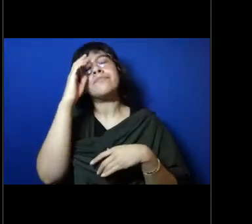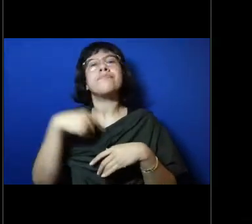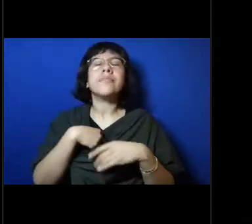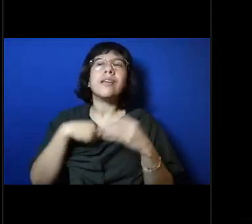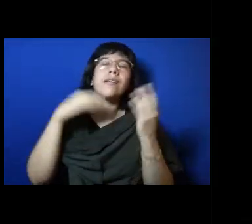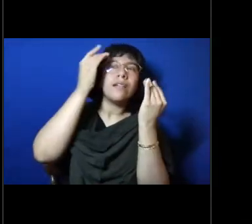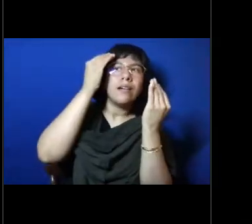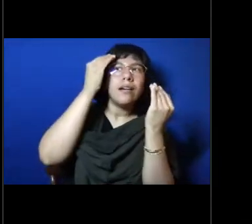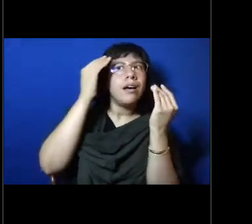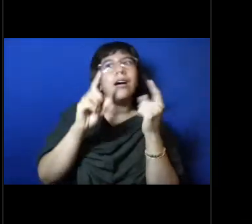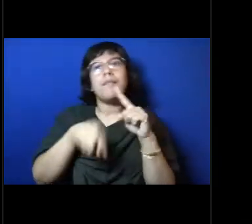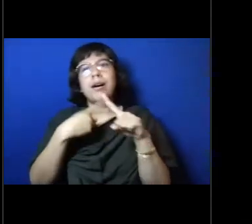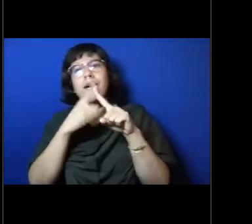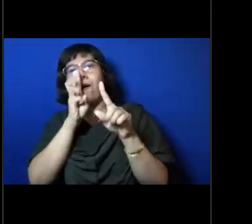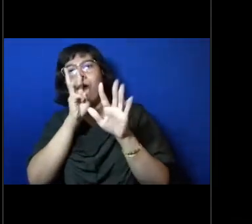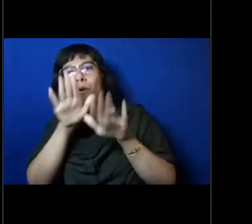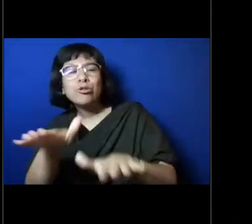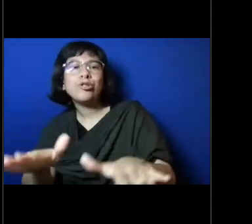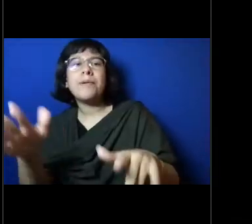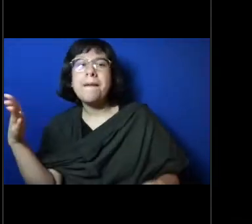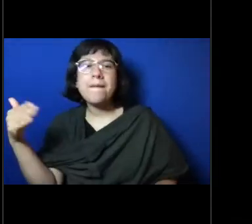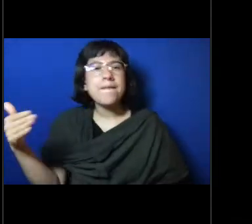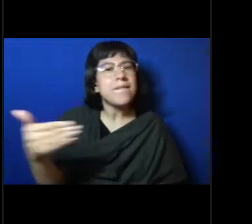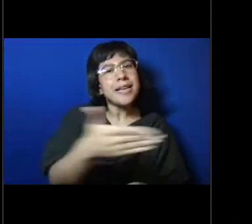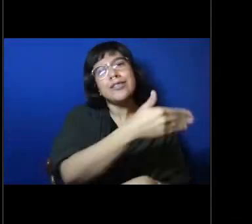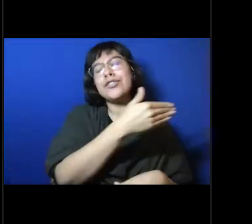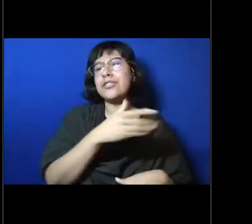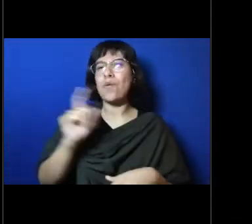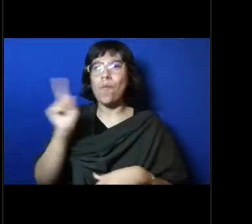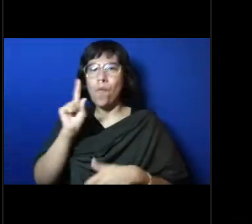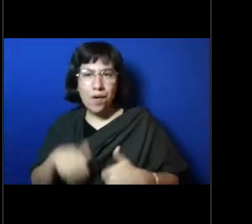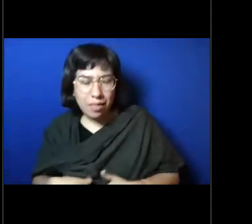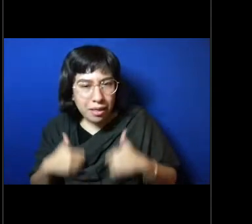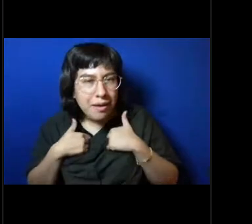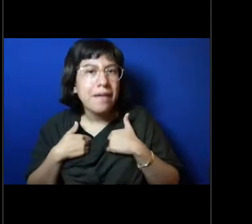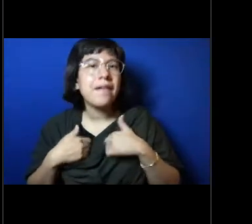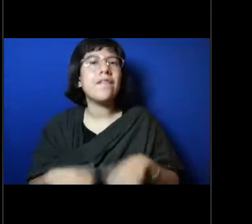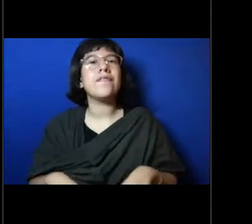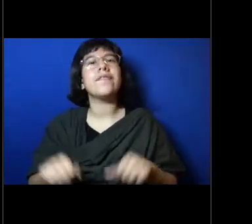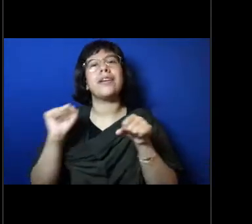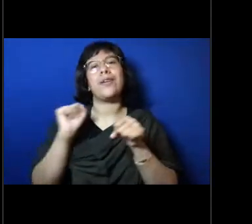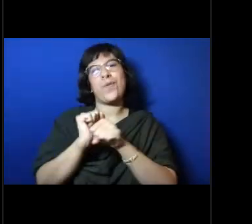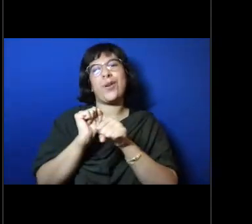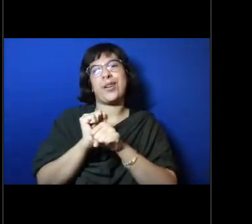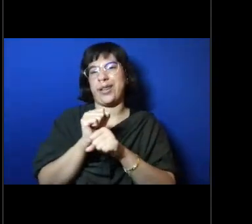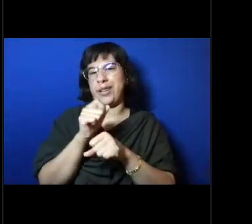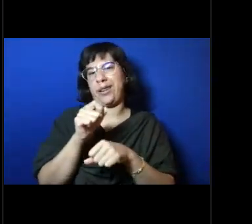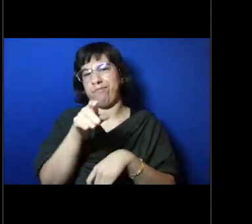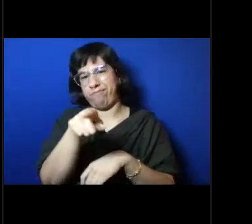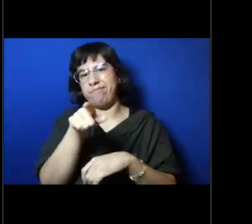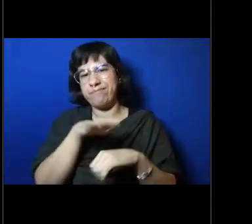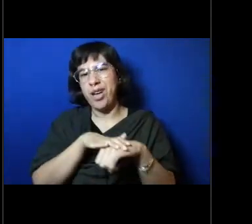the interactions of fish and invertebrates and their habitat and working on these pretty much a hundred percent